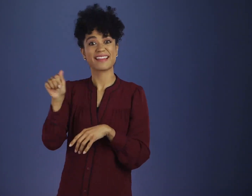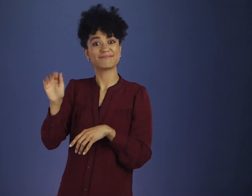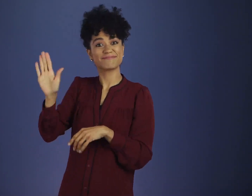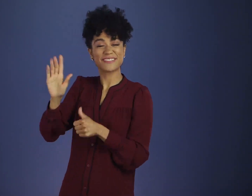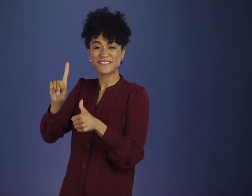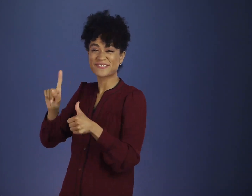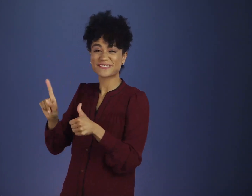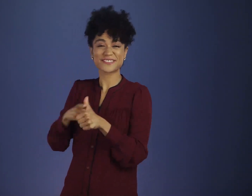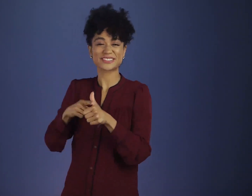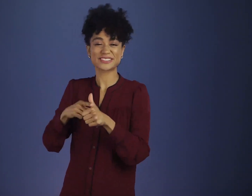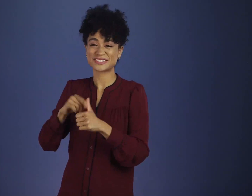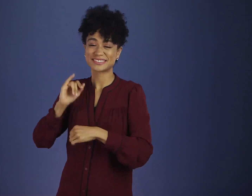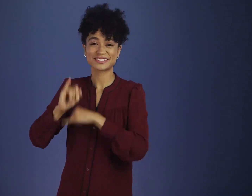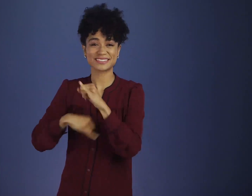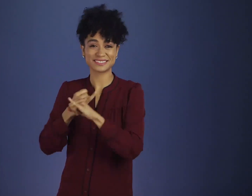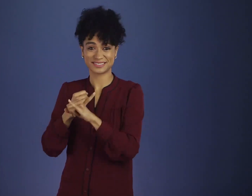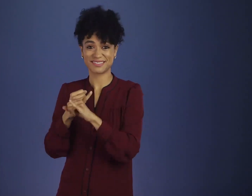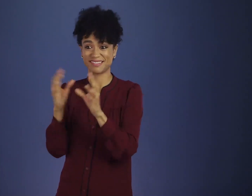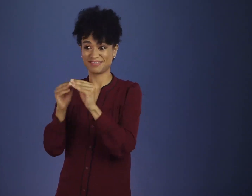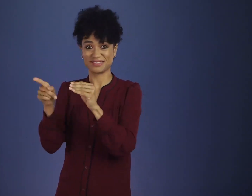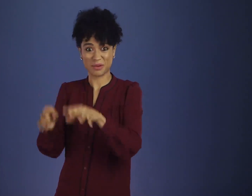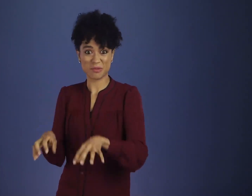and were first published in 1946